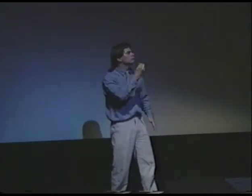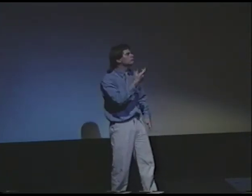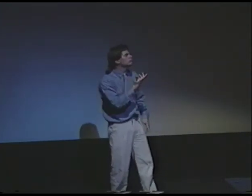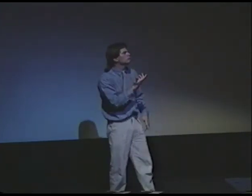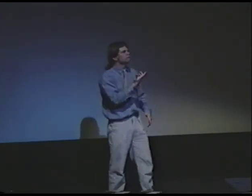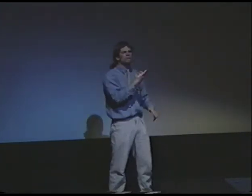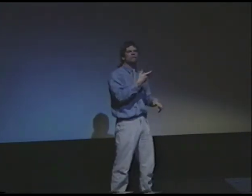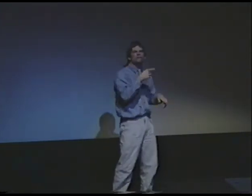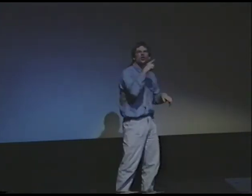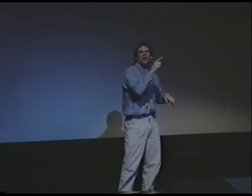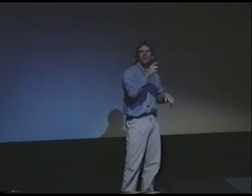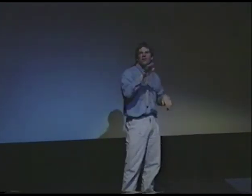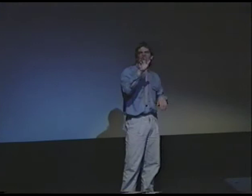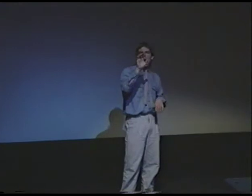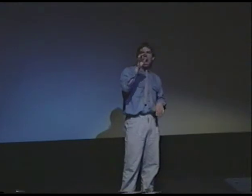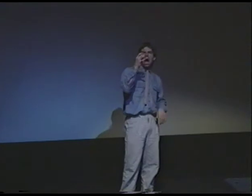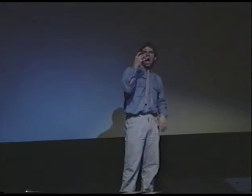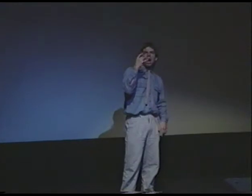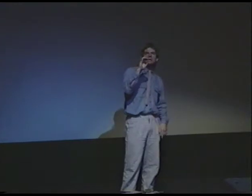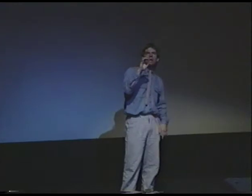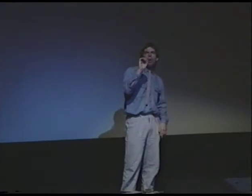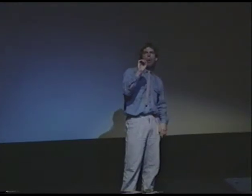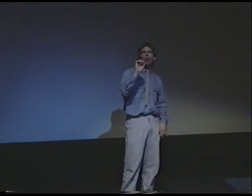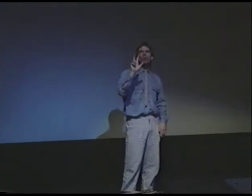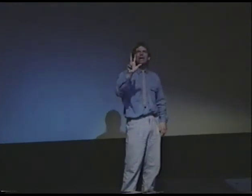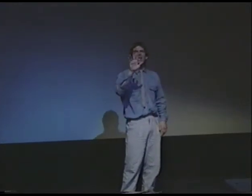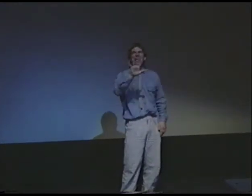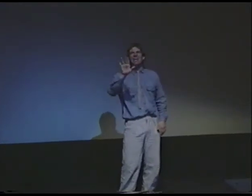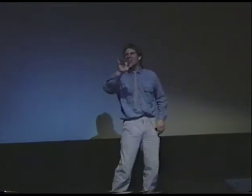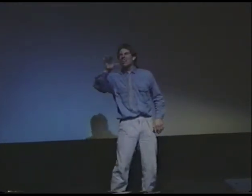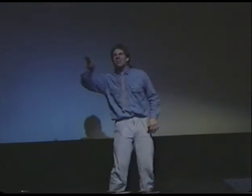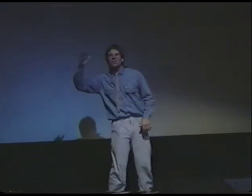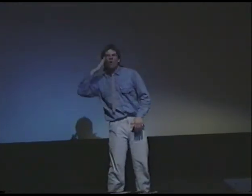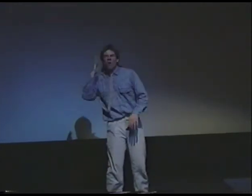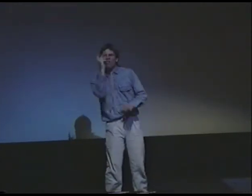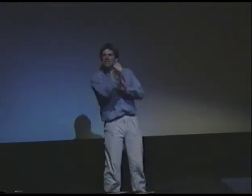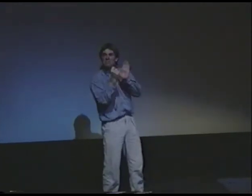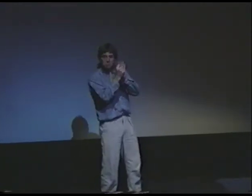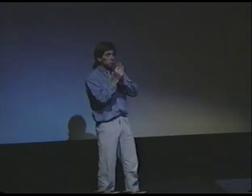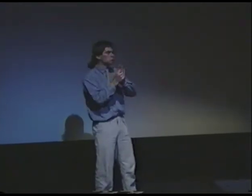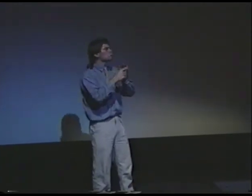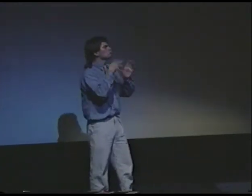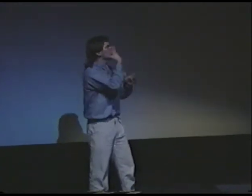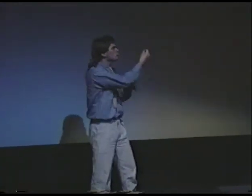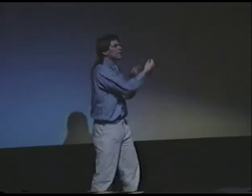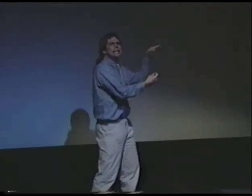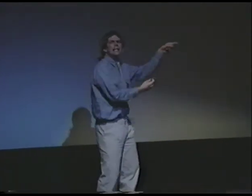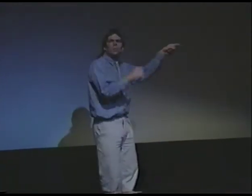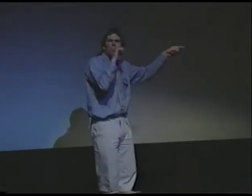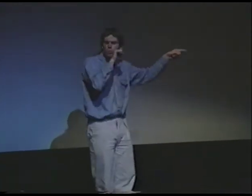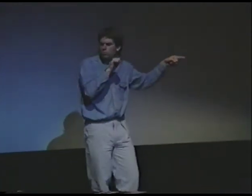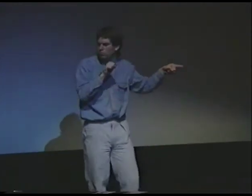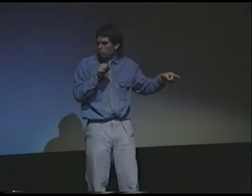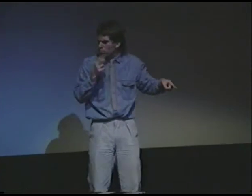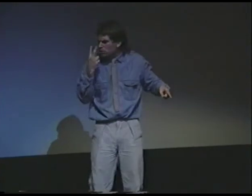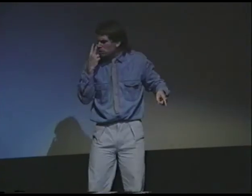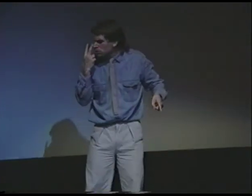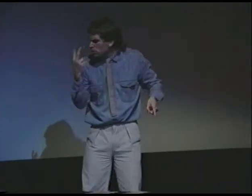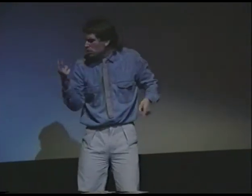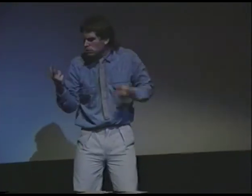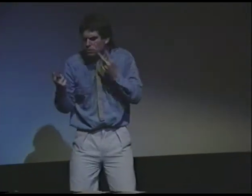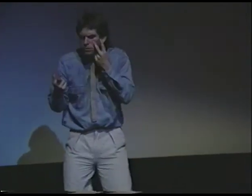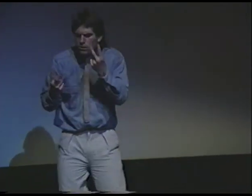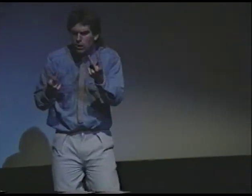He loved to go out West around 1803, around that time.